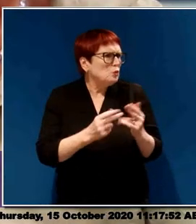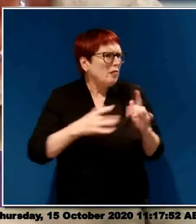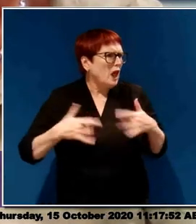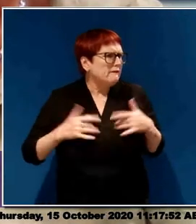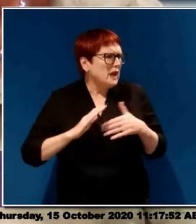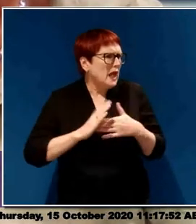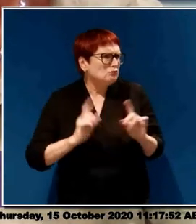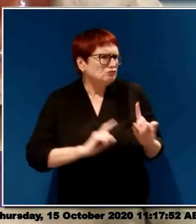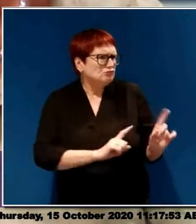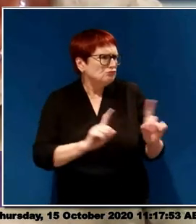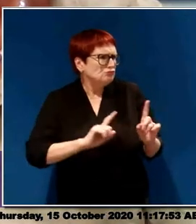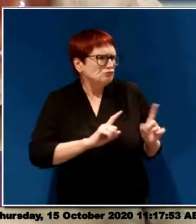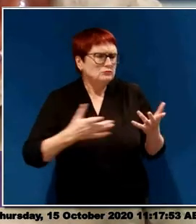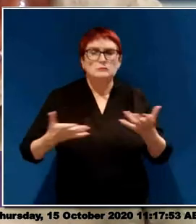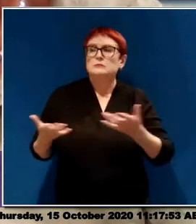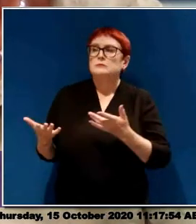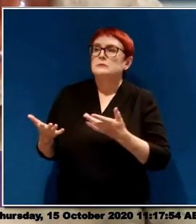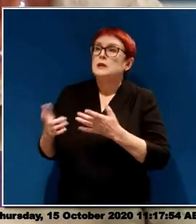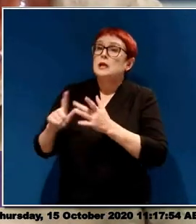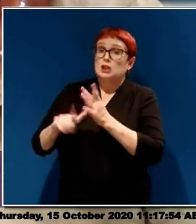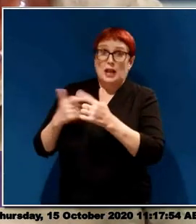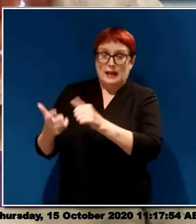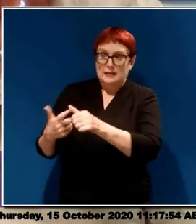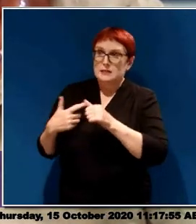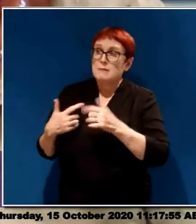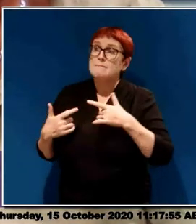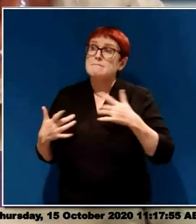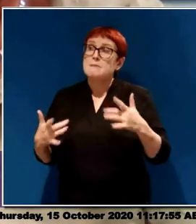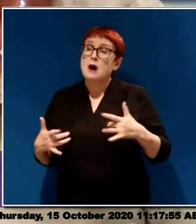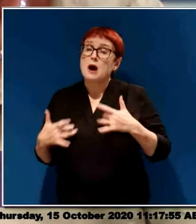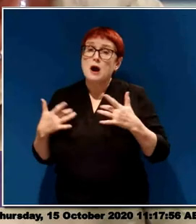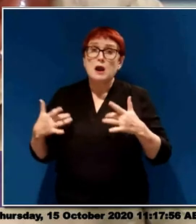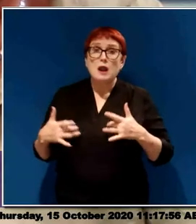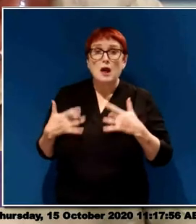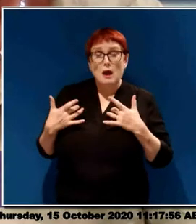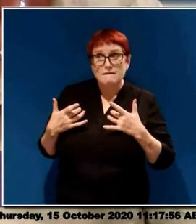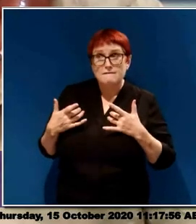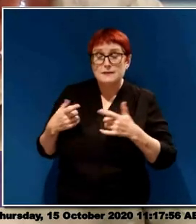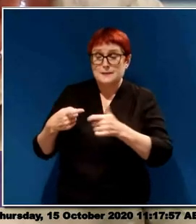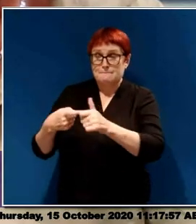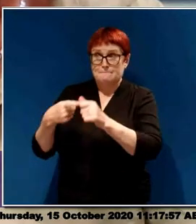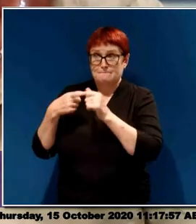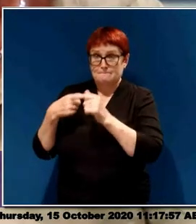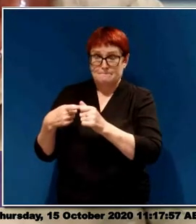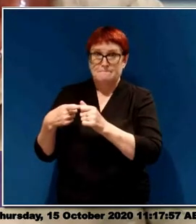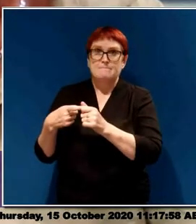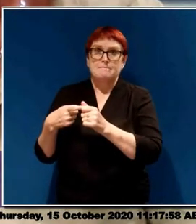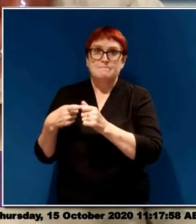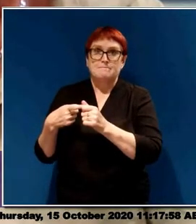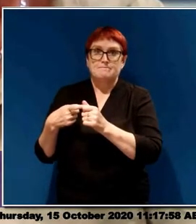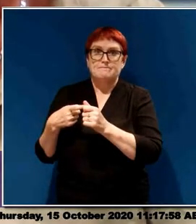Well, my life consists of a lot of sleep, probably an extra five hours